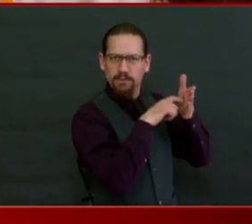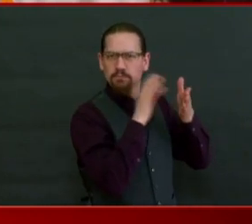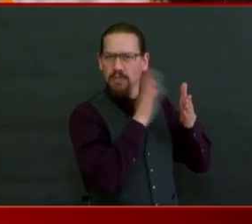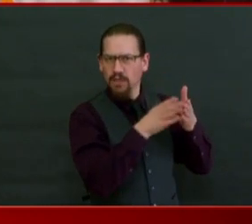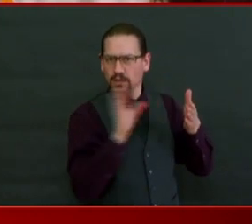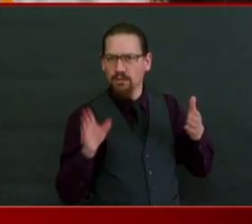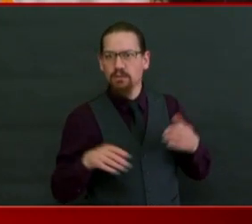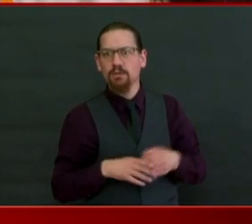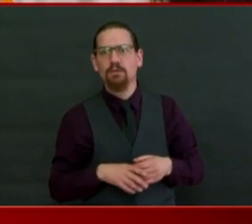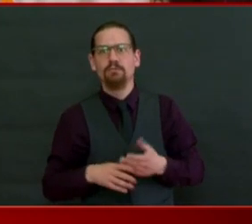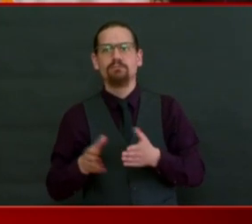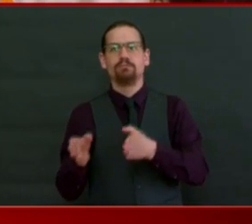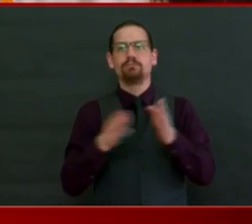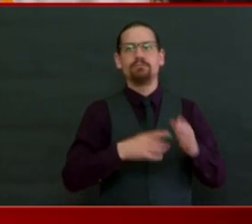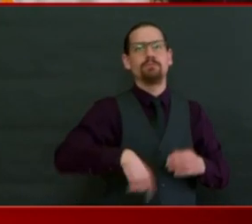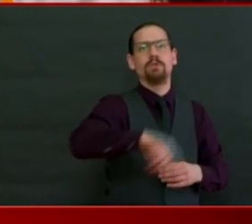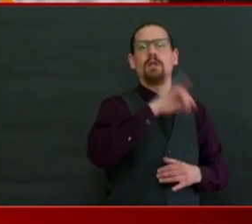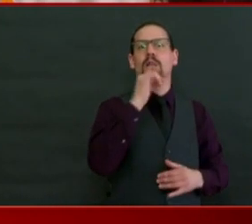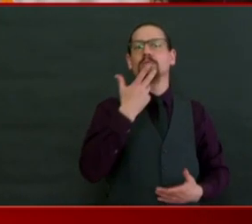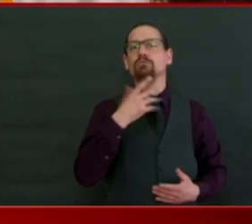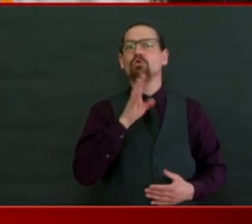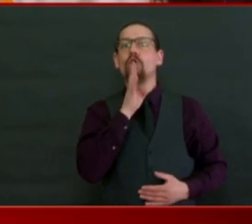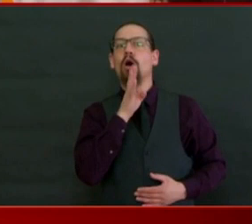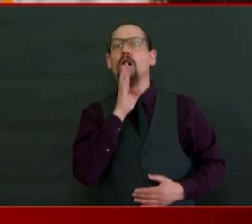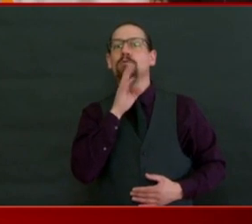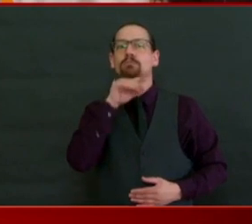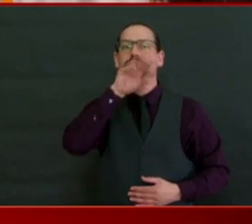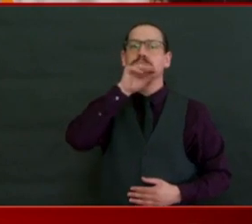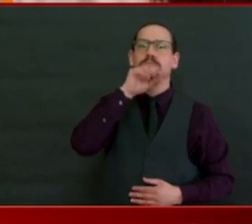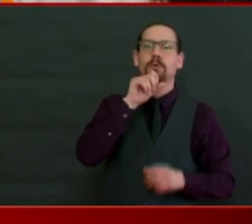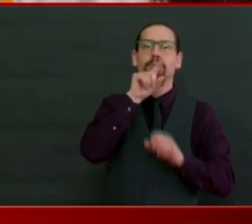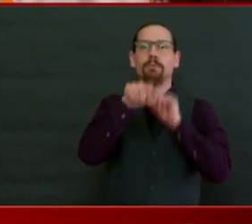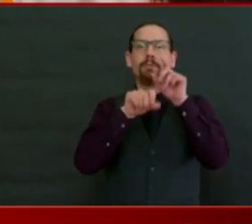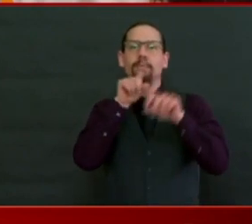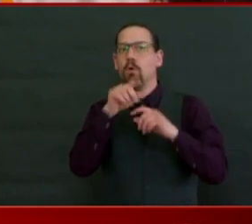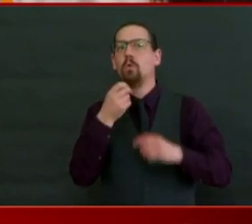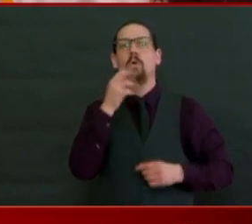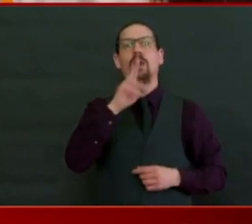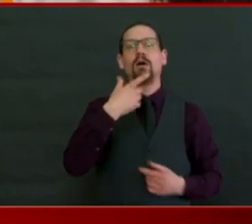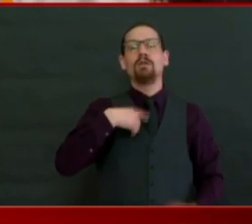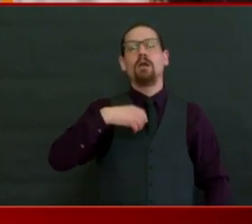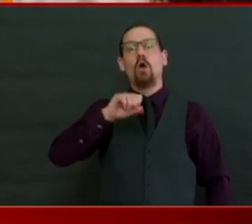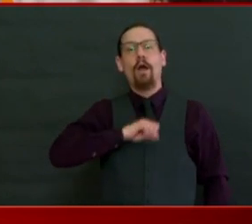THAT HELPS MINIMIZE HOW MUCH OF THE DROPLETS CAN SPEW OUT WHEN SOMEONE IS SPEAKING OR WHEN